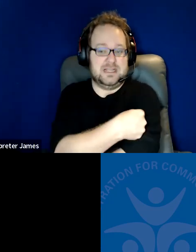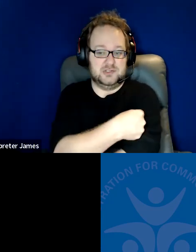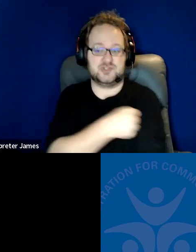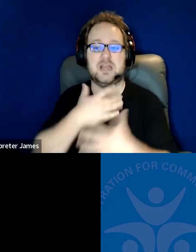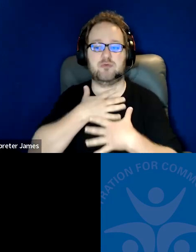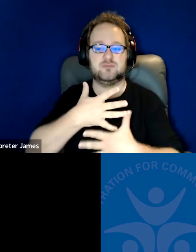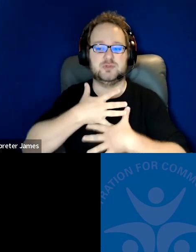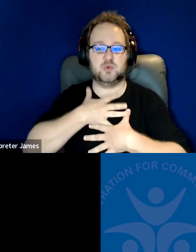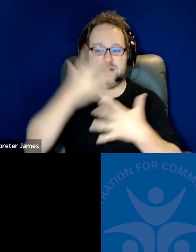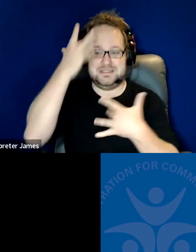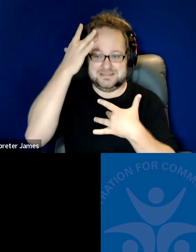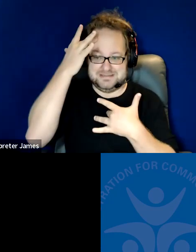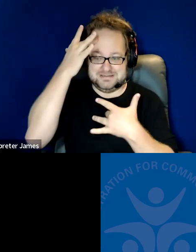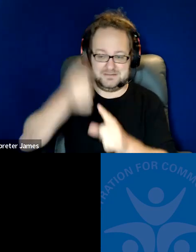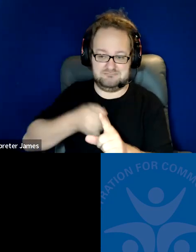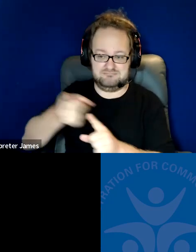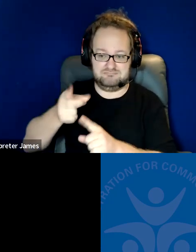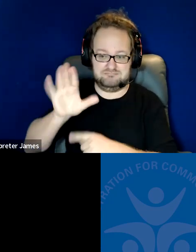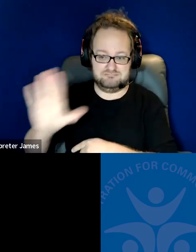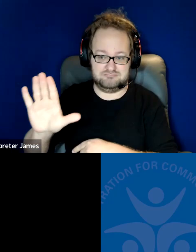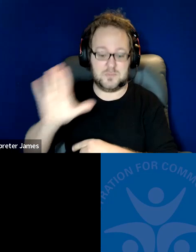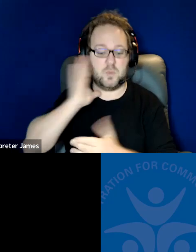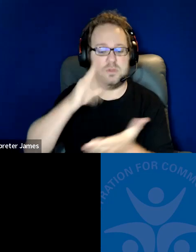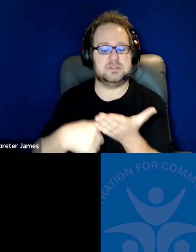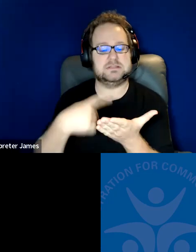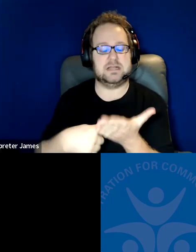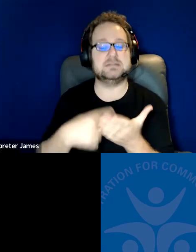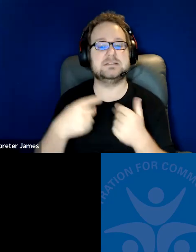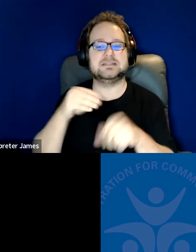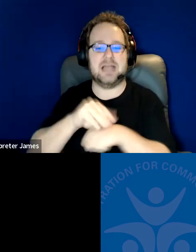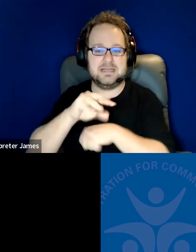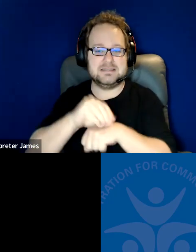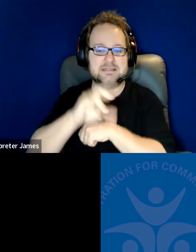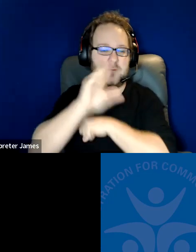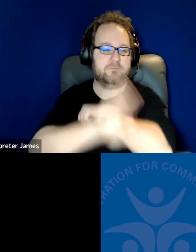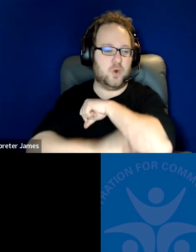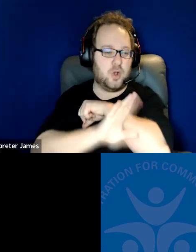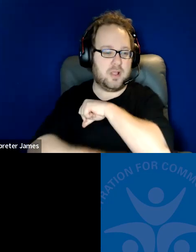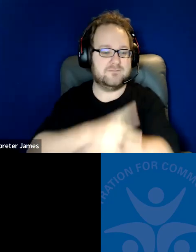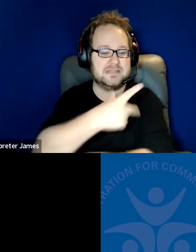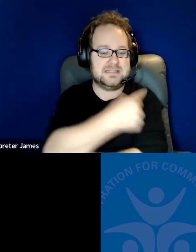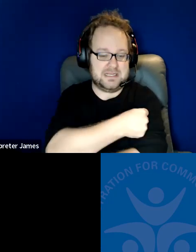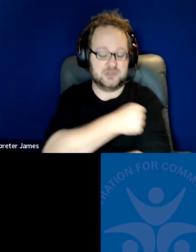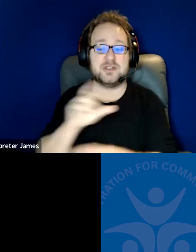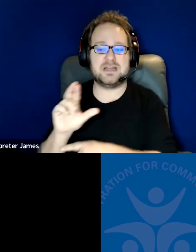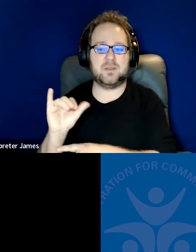Who will talk about some of the guidance on fall vaccinations as well as the bridge access program.